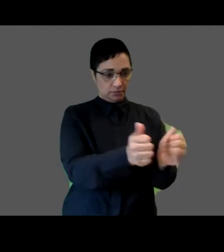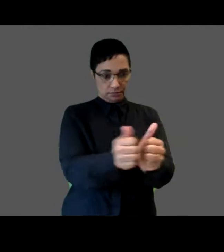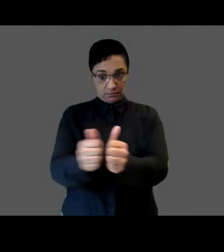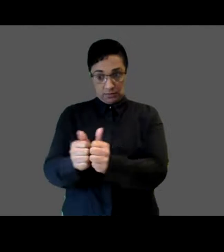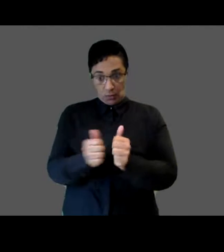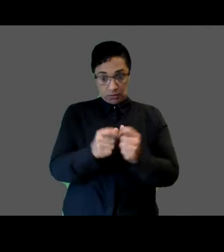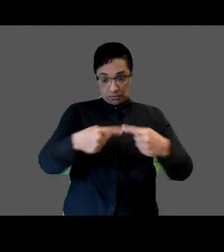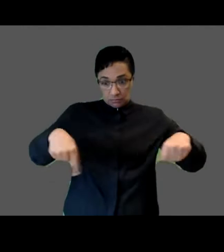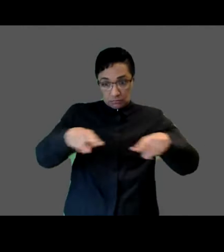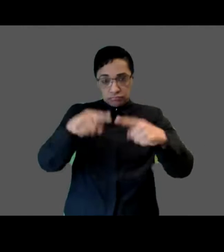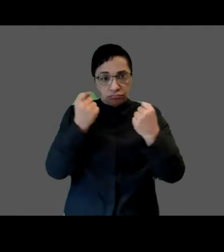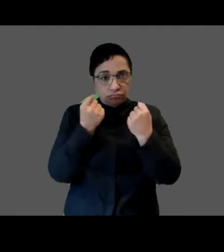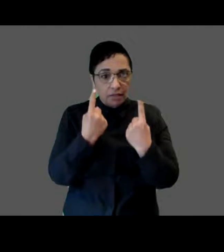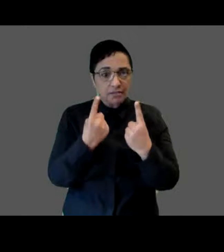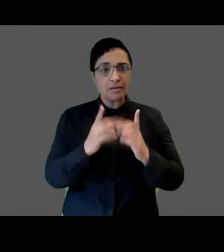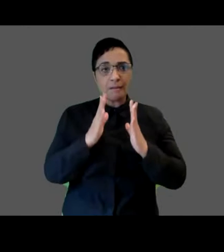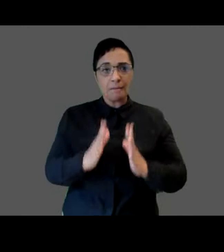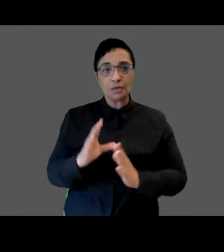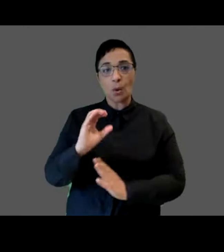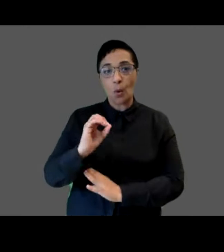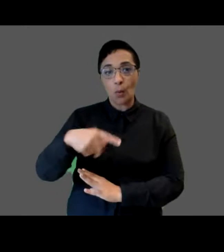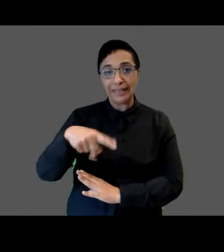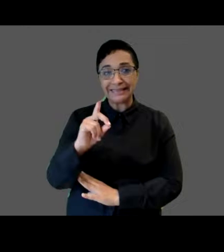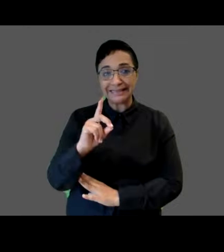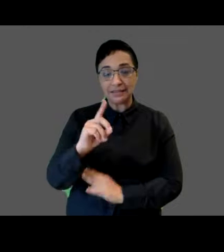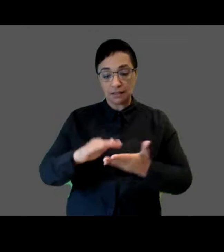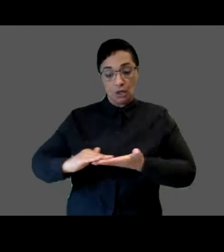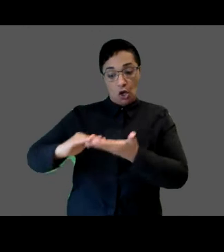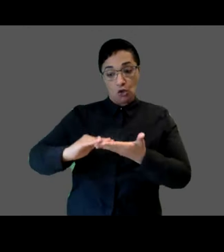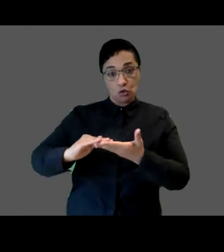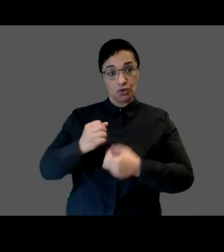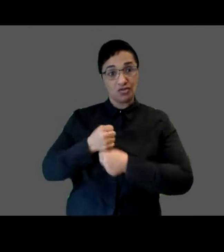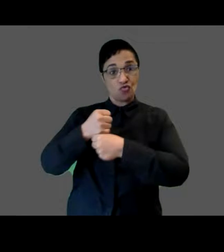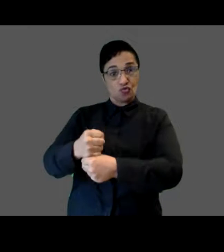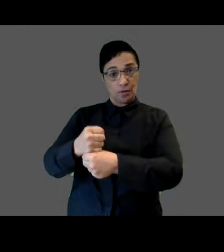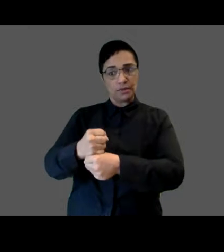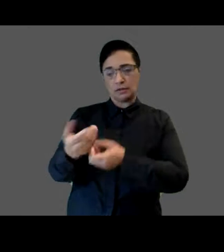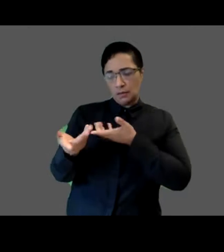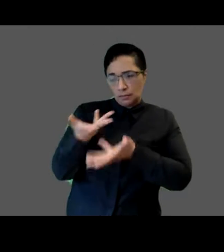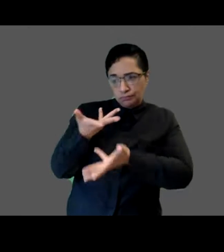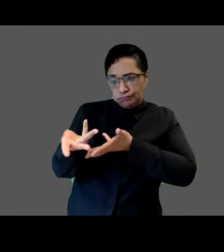of persons with disabilities as we are the representative platforms through which issues